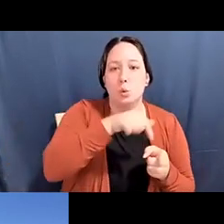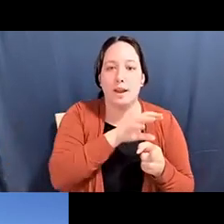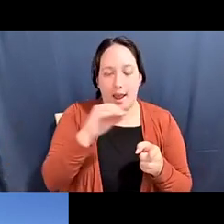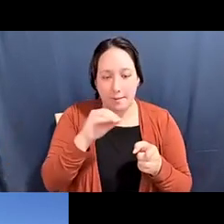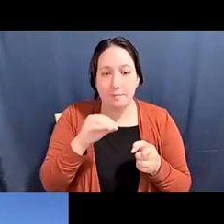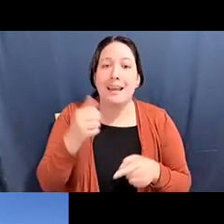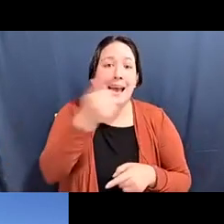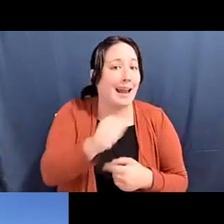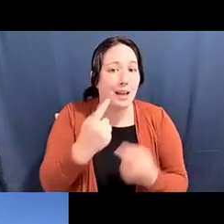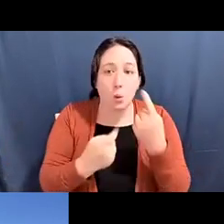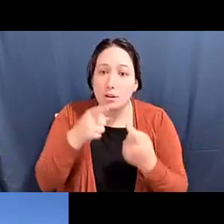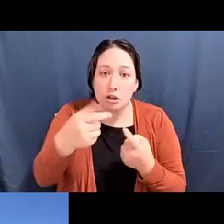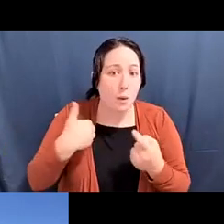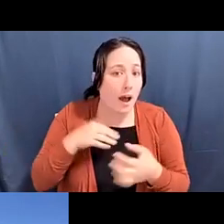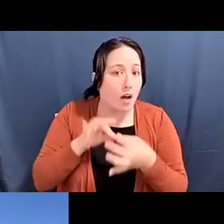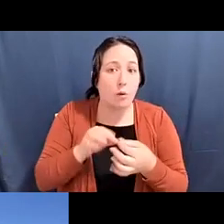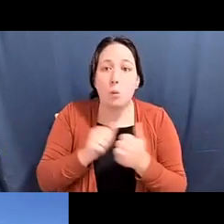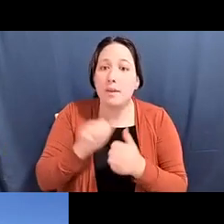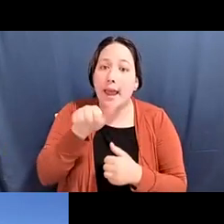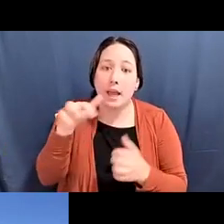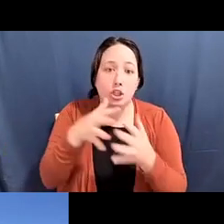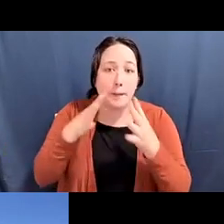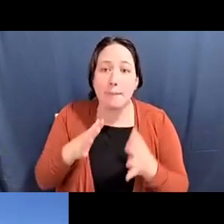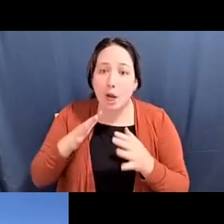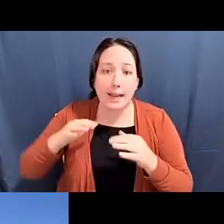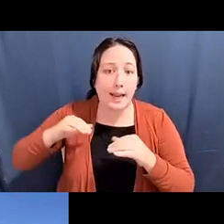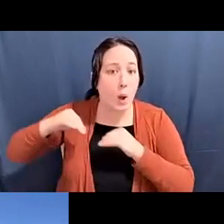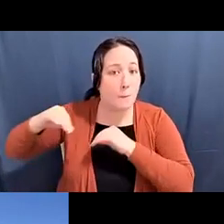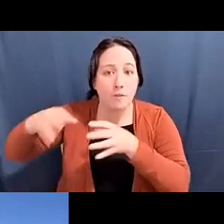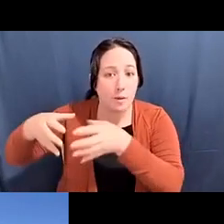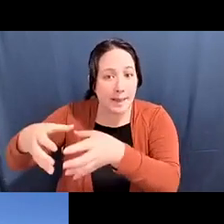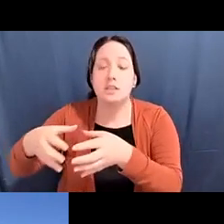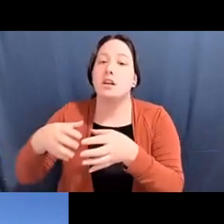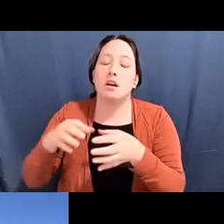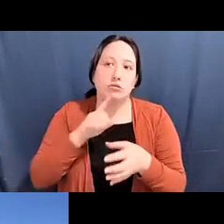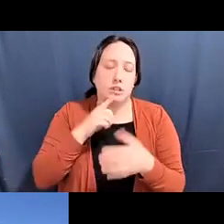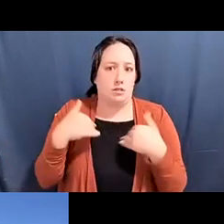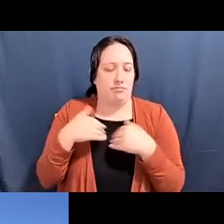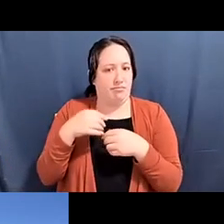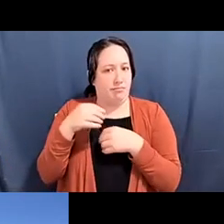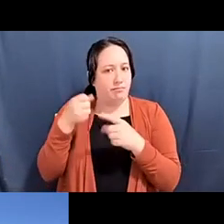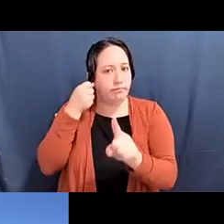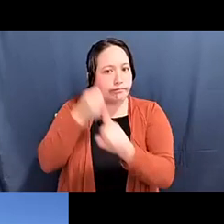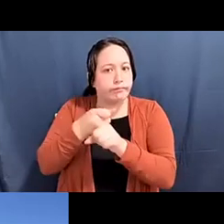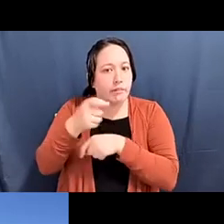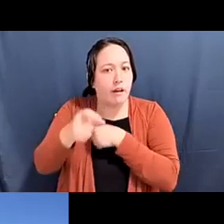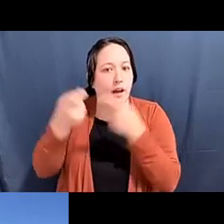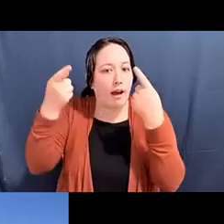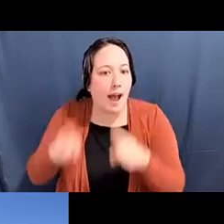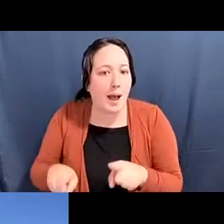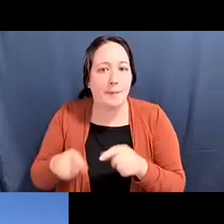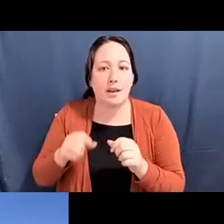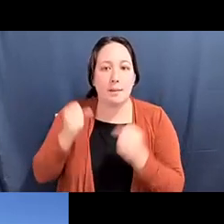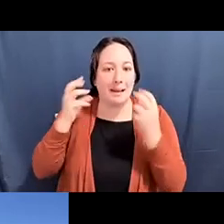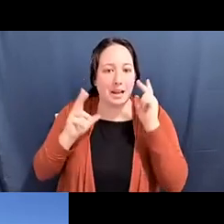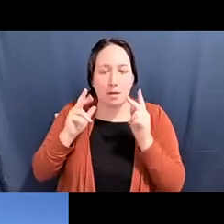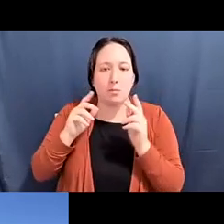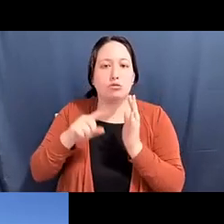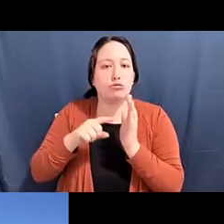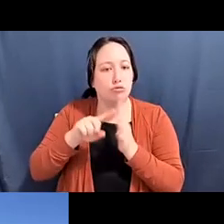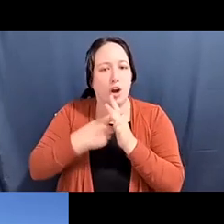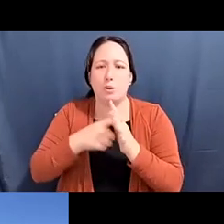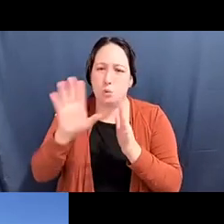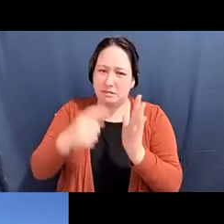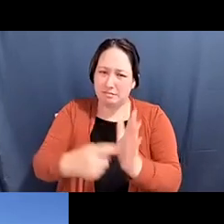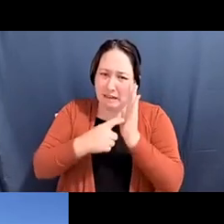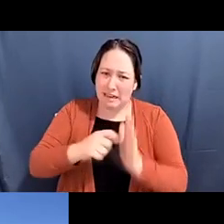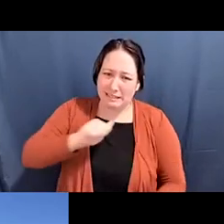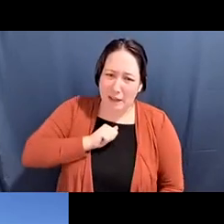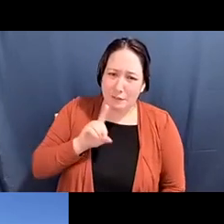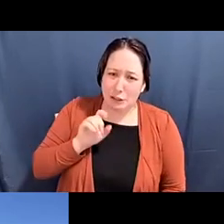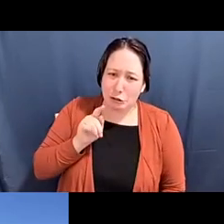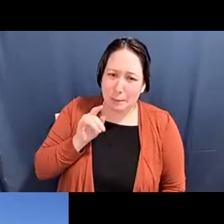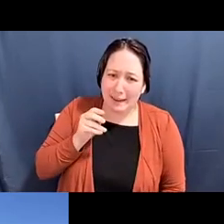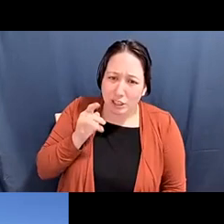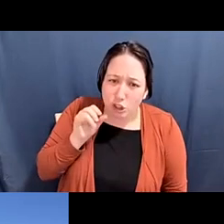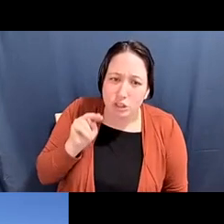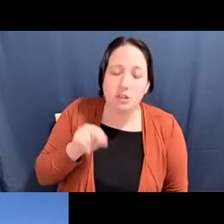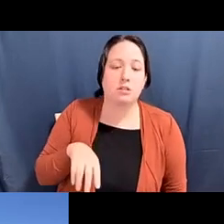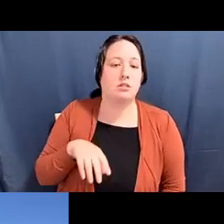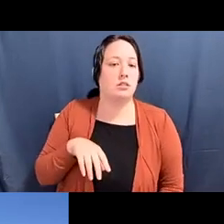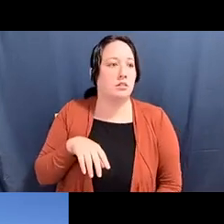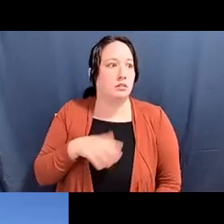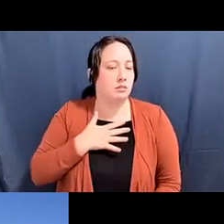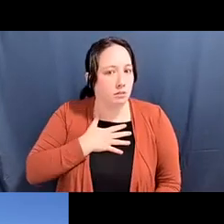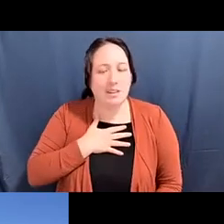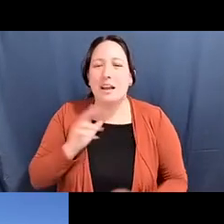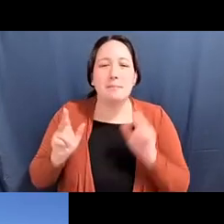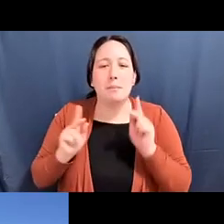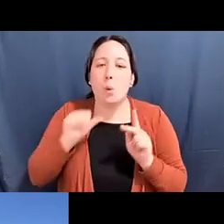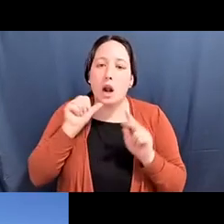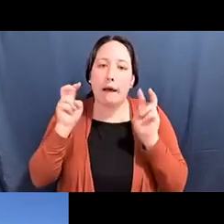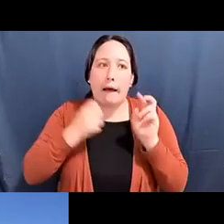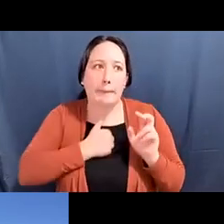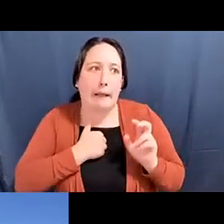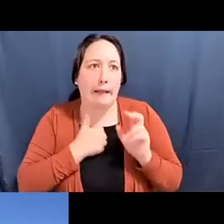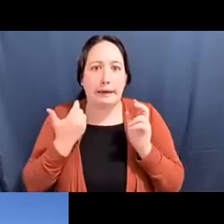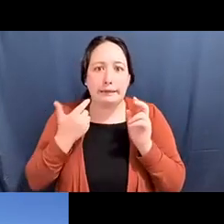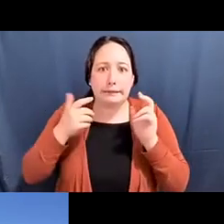Diane Fujino: That was a transformative move... period in US History, it was a paradigm shifting change, right? People started demanding self determination, right? Being in today's parlance, unapologetic, right, not just trying to fit in and... and...